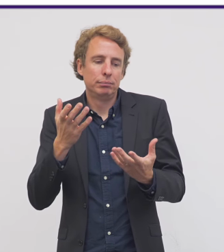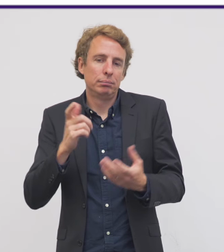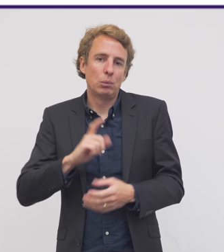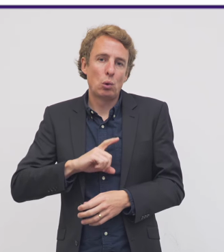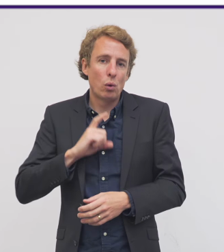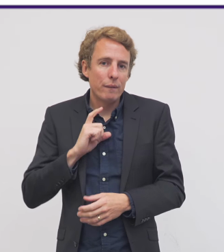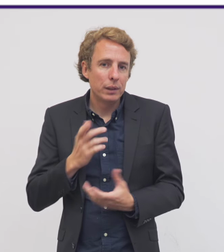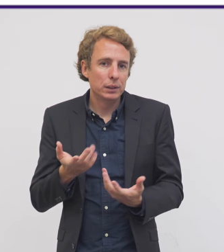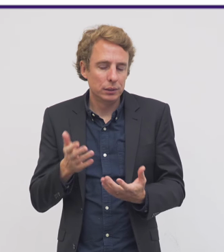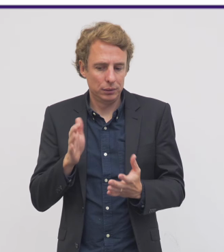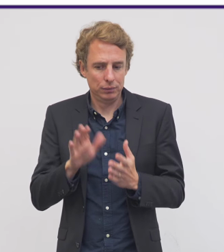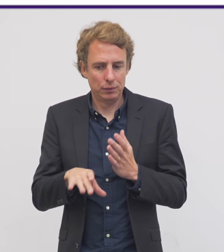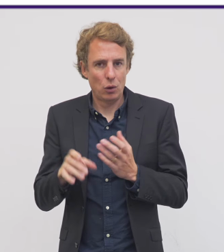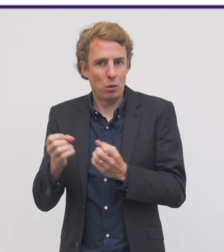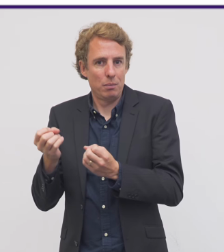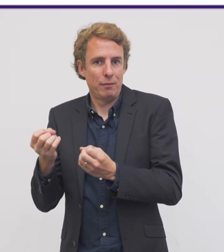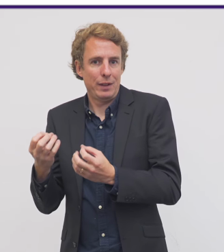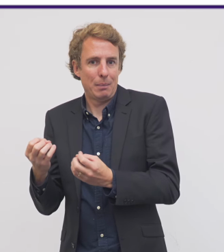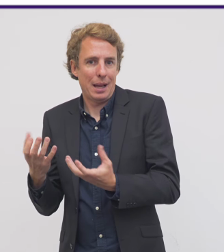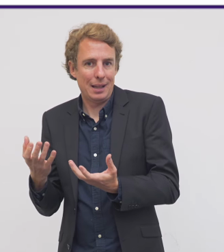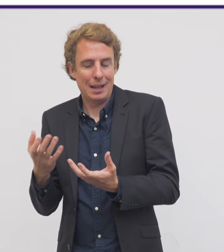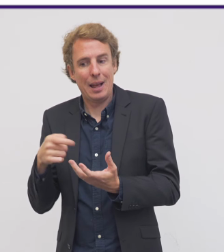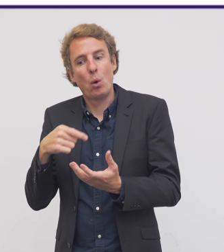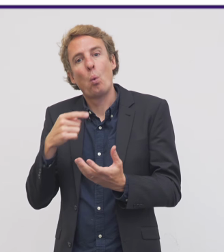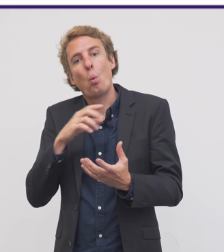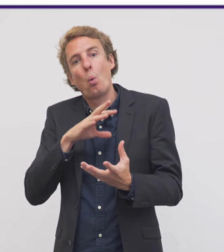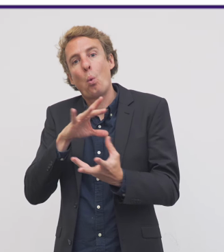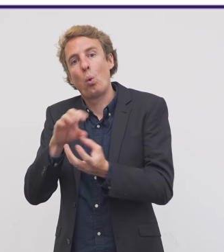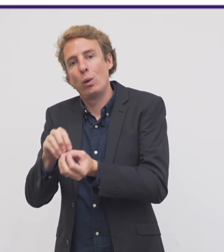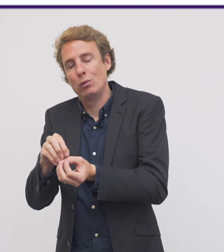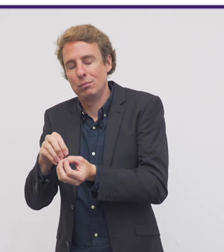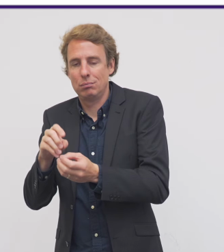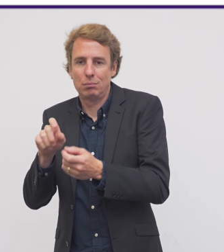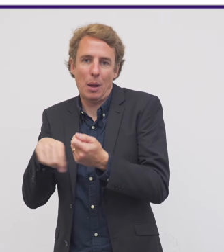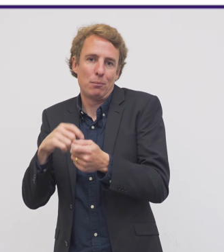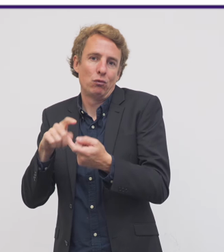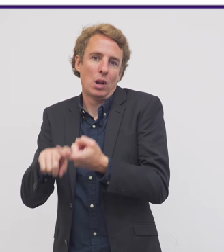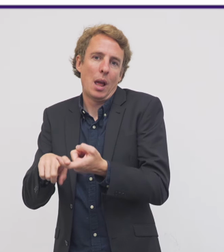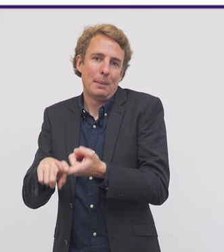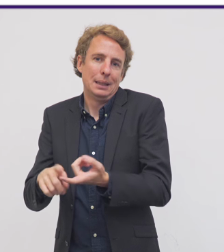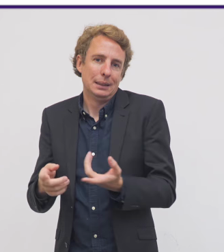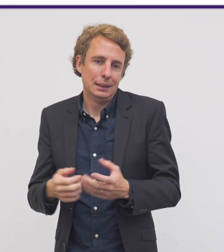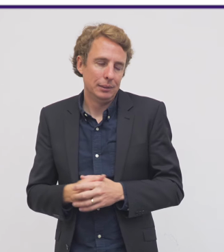All that, in the end, builds reliability. Observability is part of that.